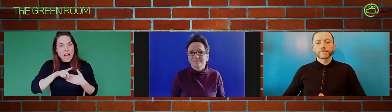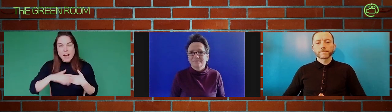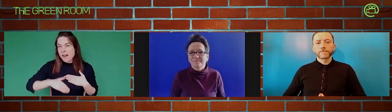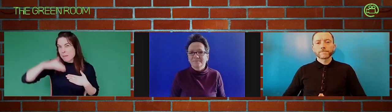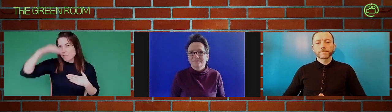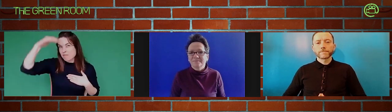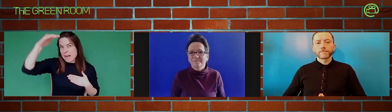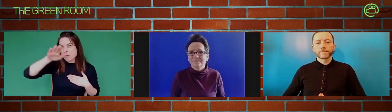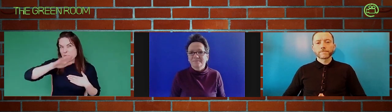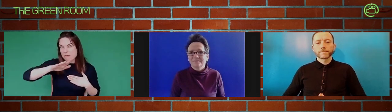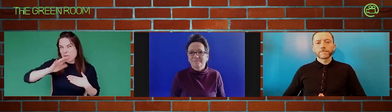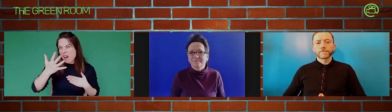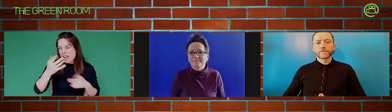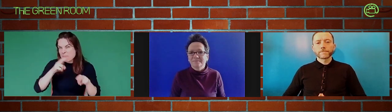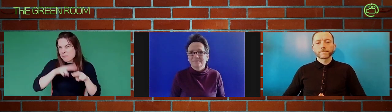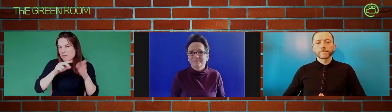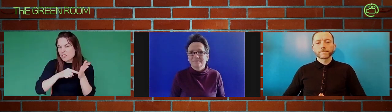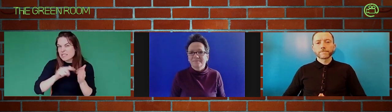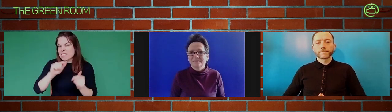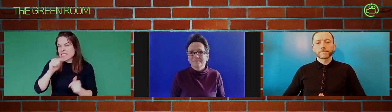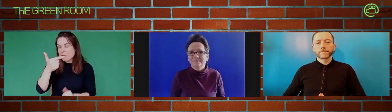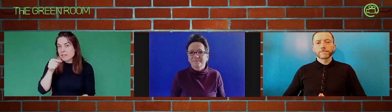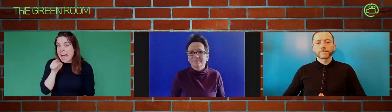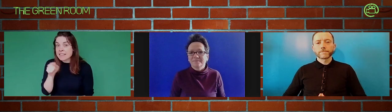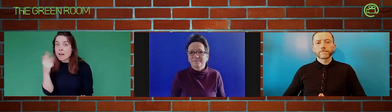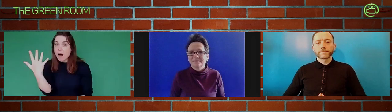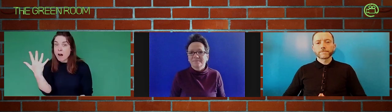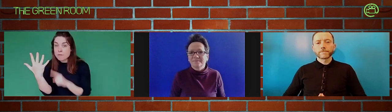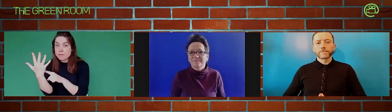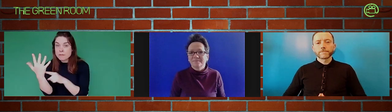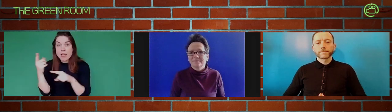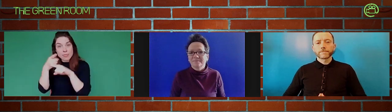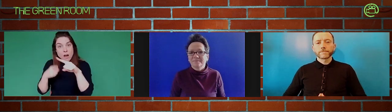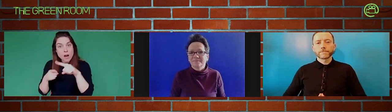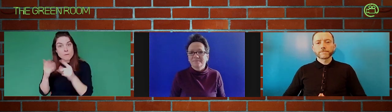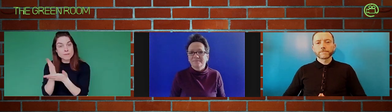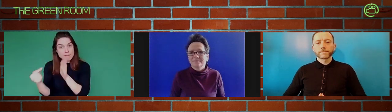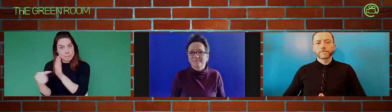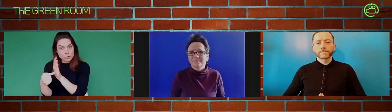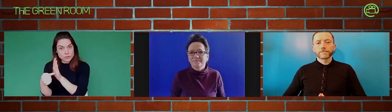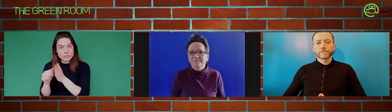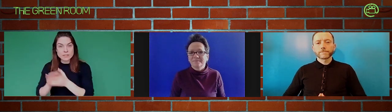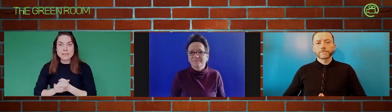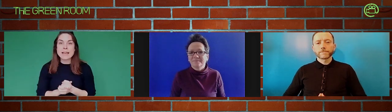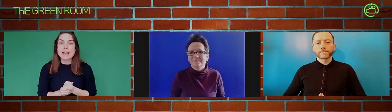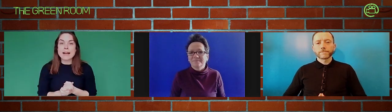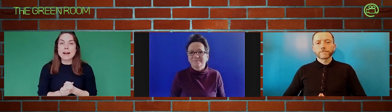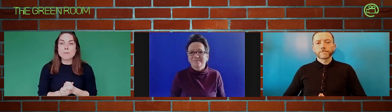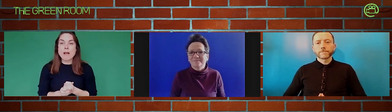I'm around five foot seven and a half the half is very important. I'm wearing a